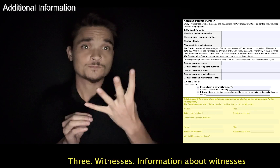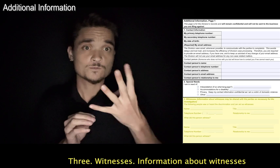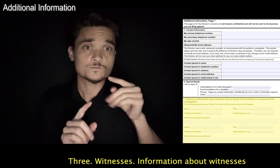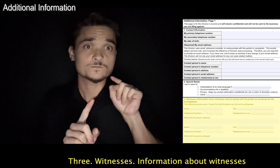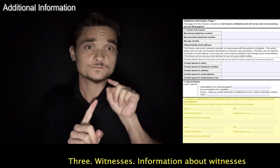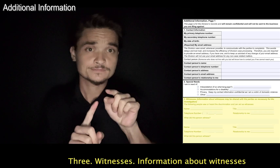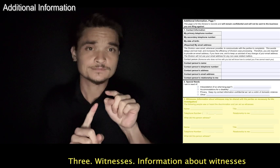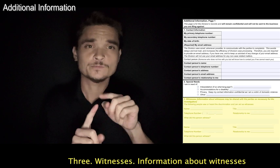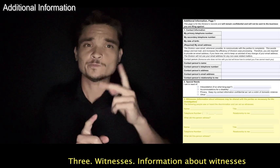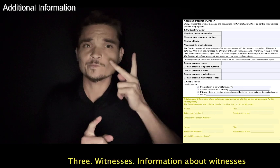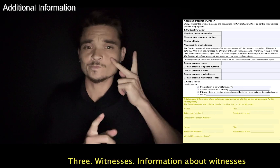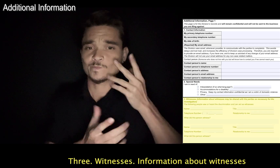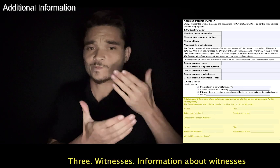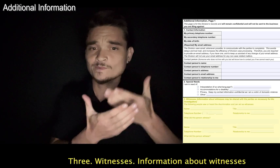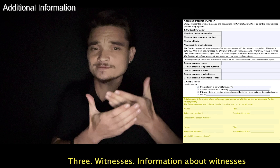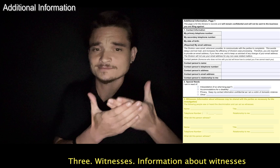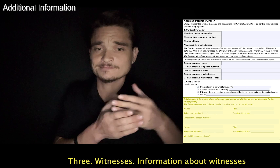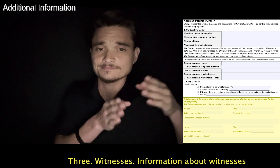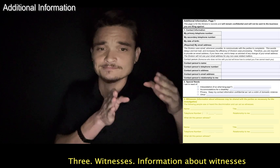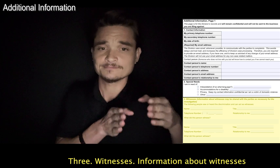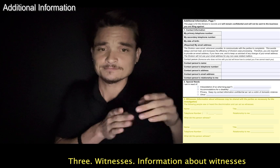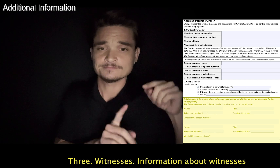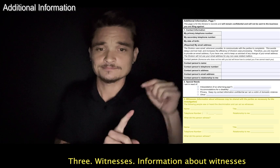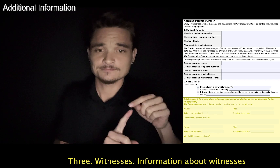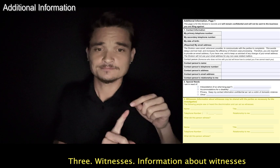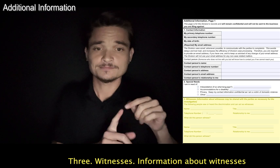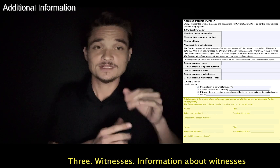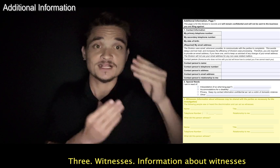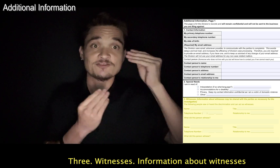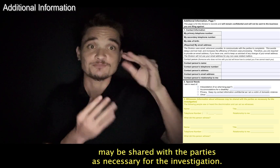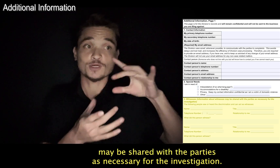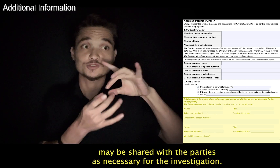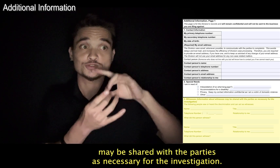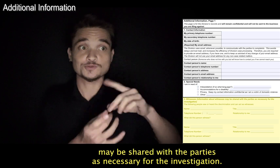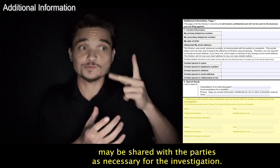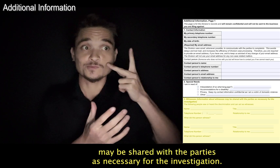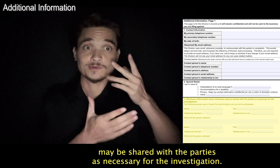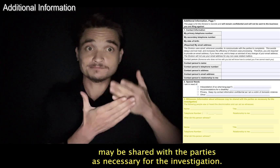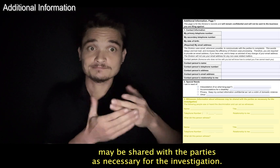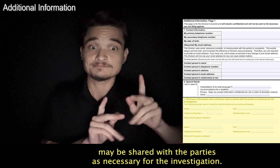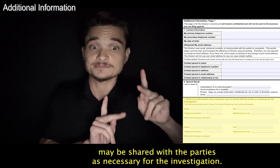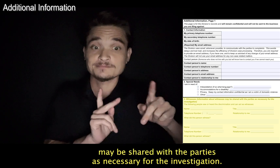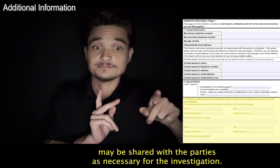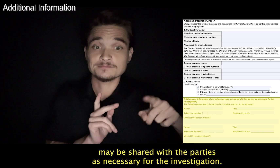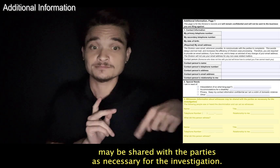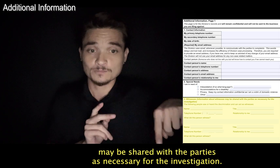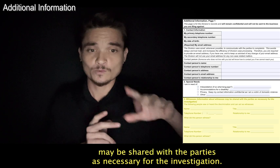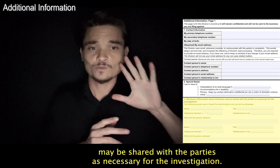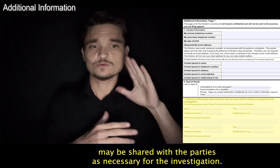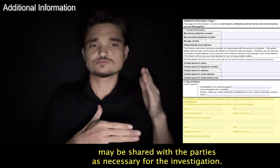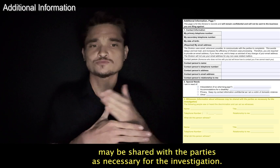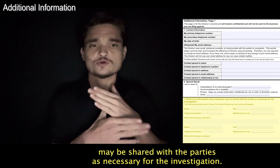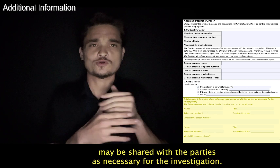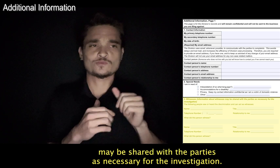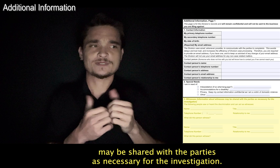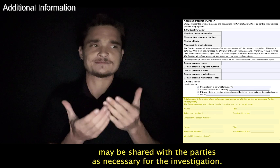Three. Witnesses. Information about witnesses may be shared with the parties as necessary for the investigation.